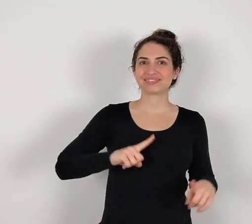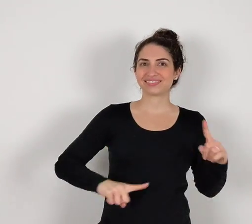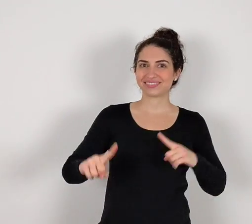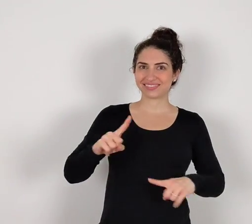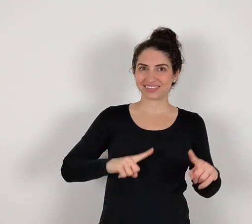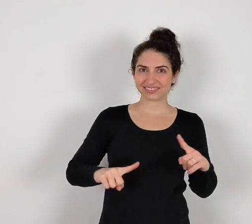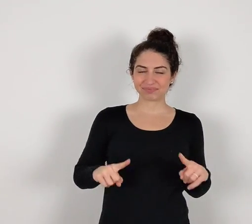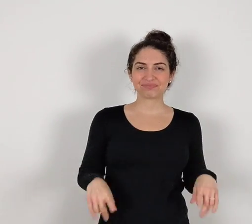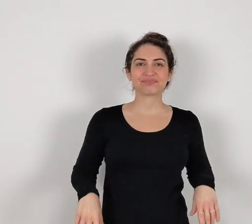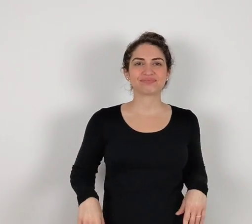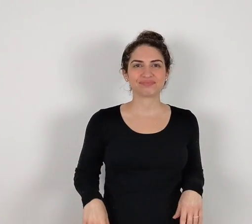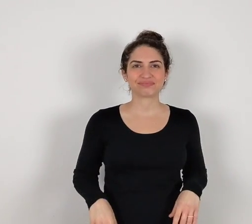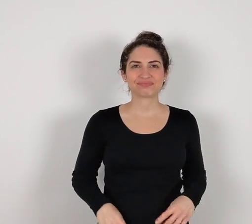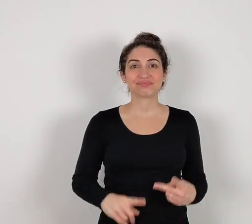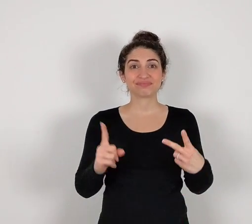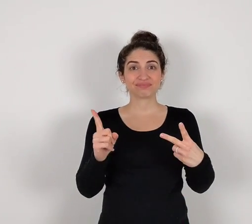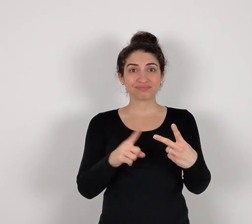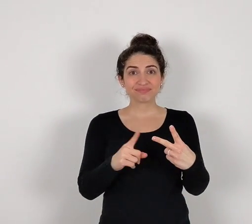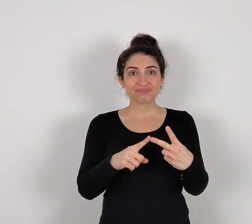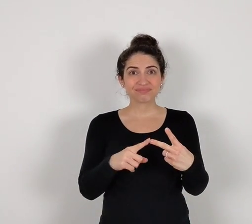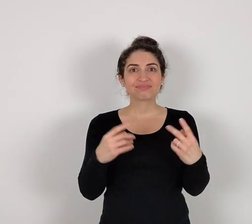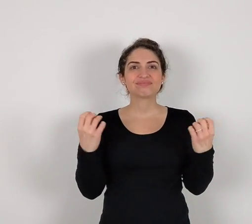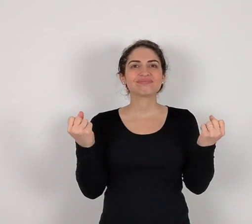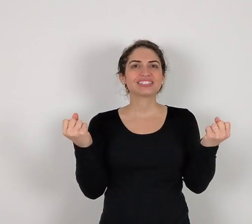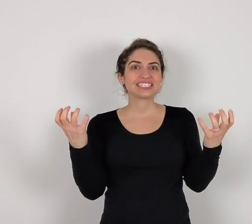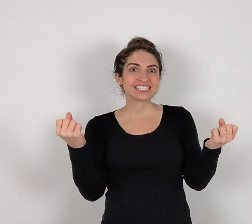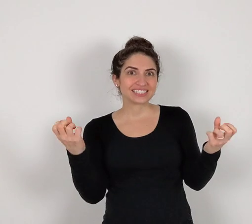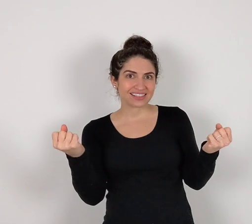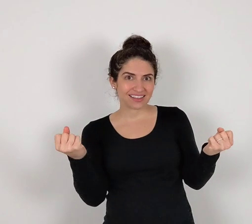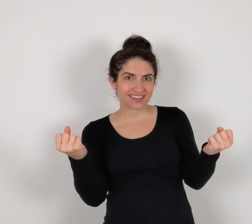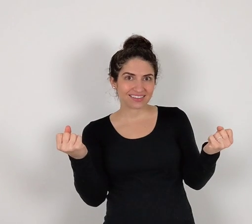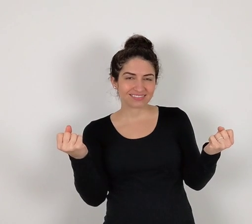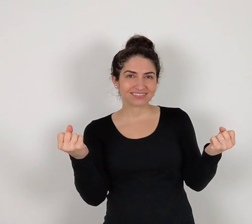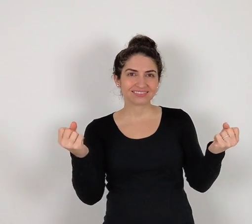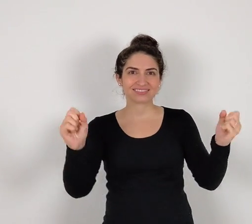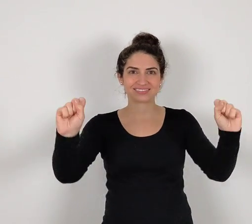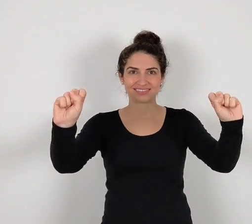SIGN The second: SIGN.